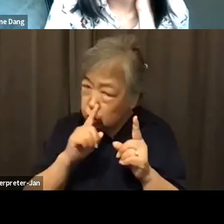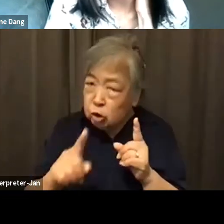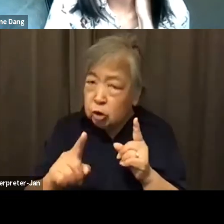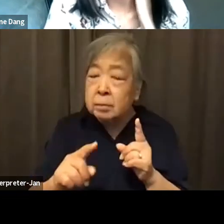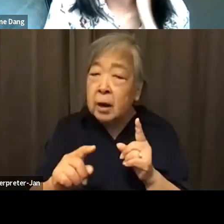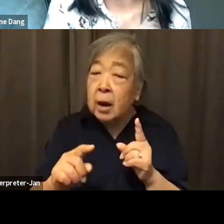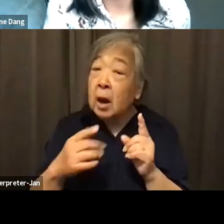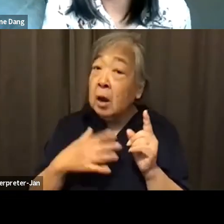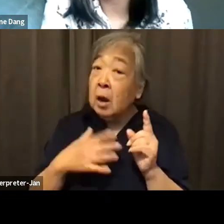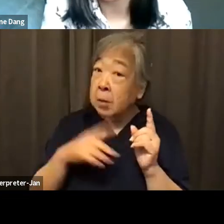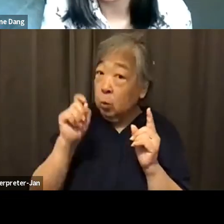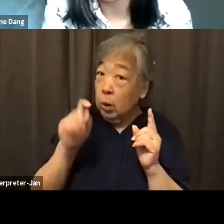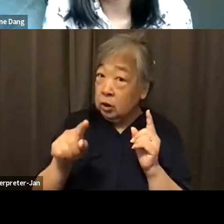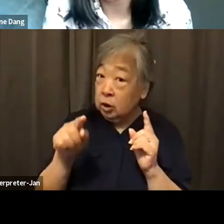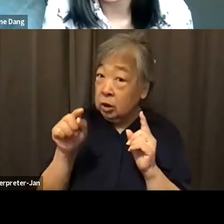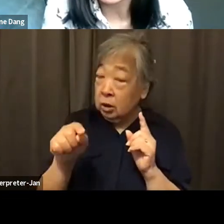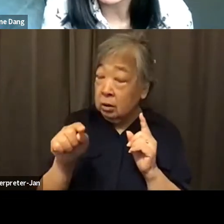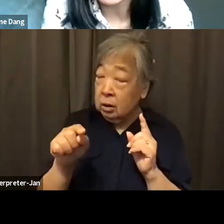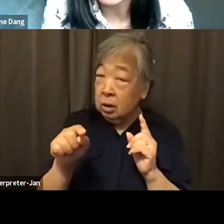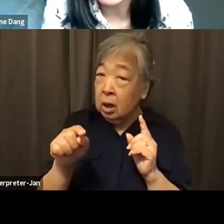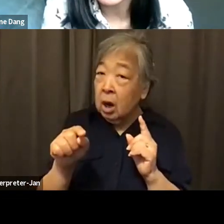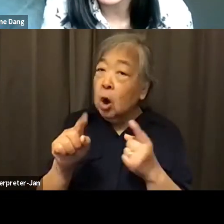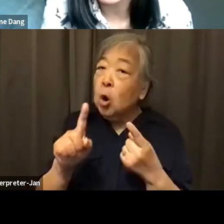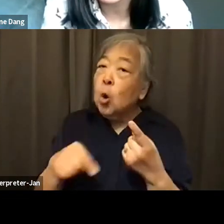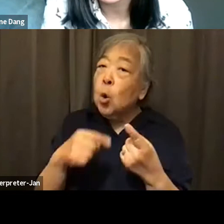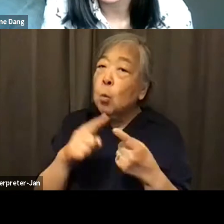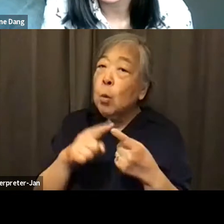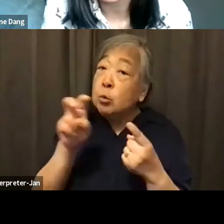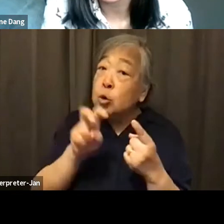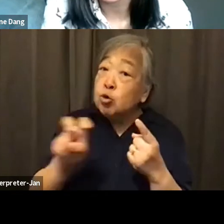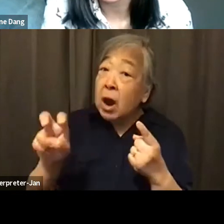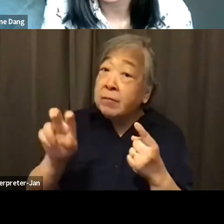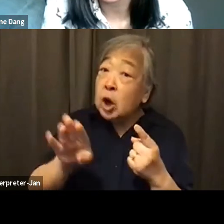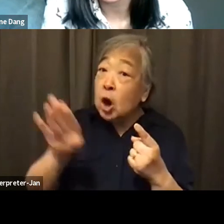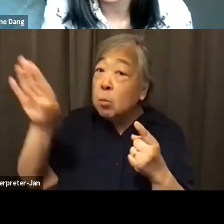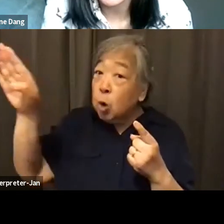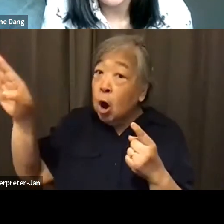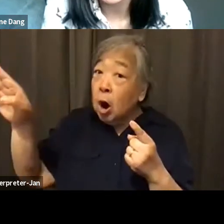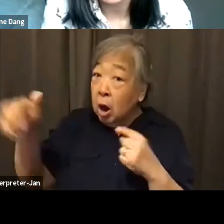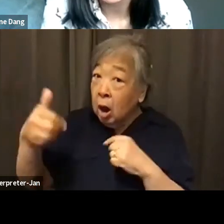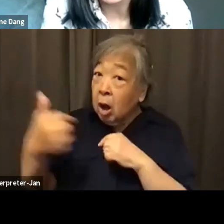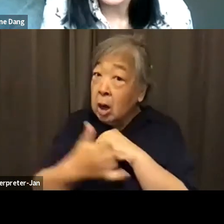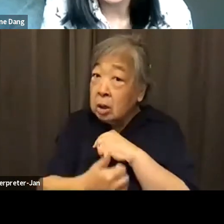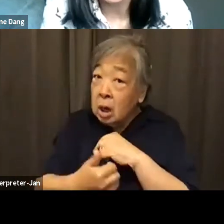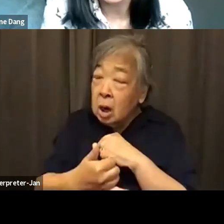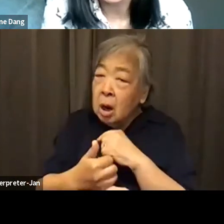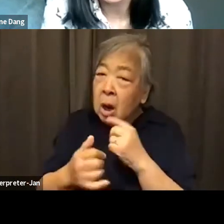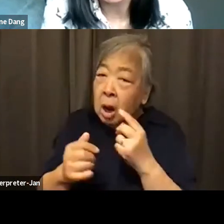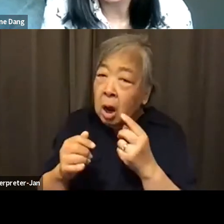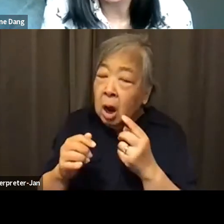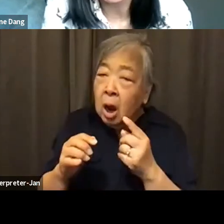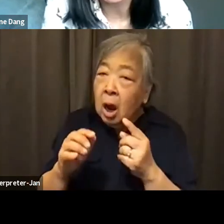My question is: When you were traveling abroad, did people did you ever have to grapple with